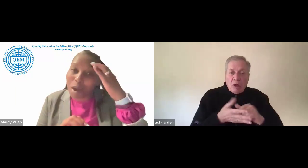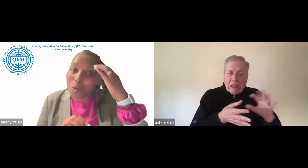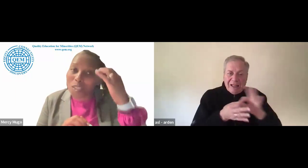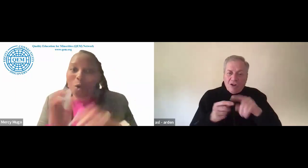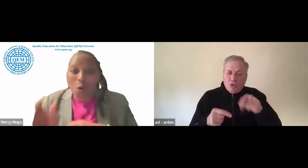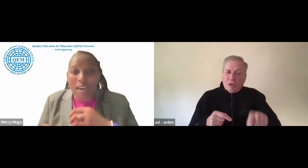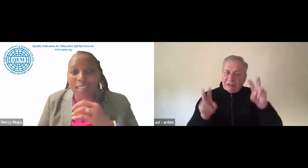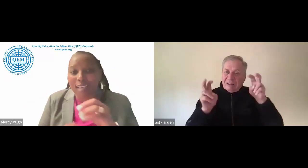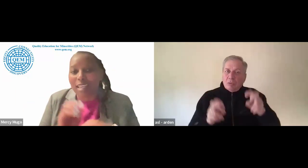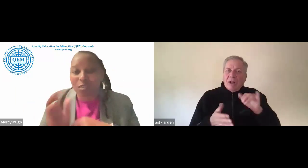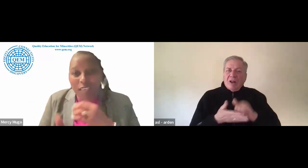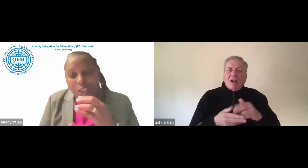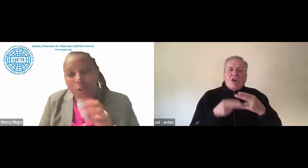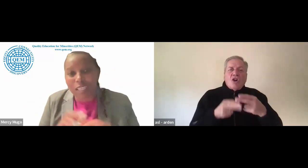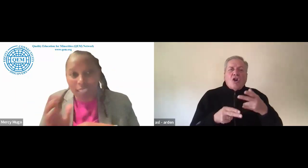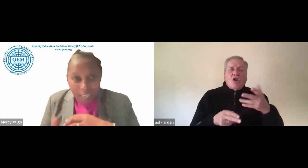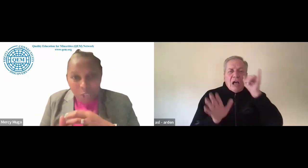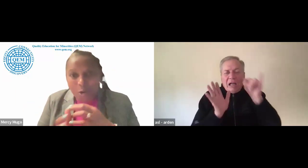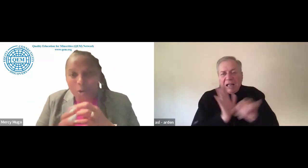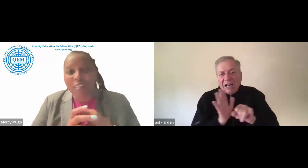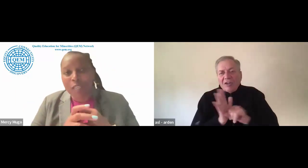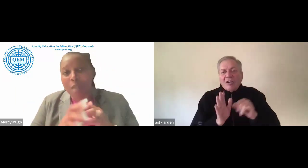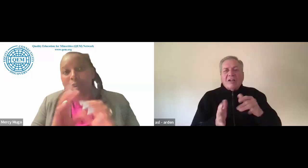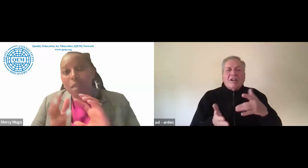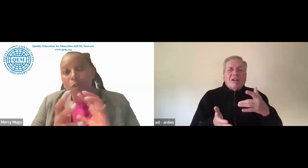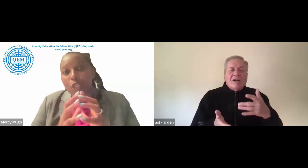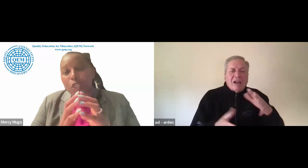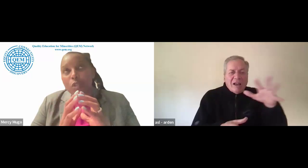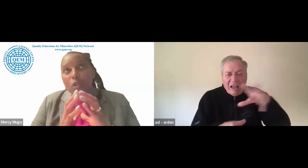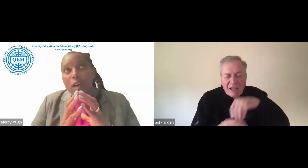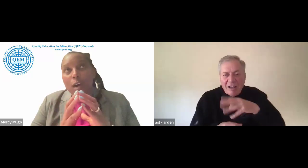with today's topic. It is about scholar identification and selection